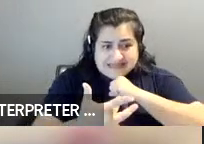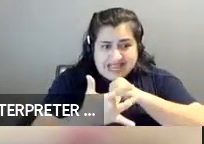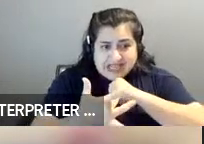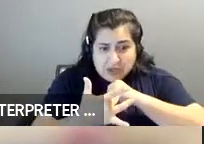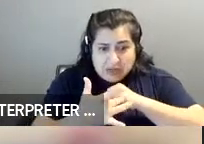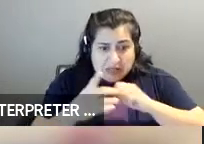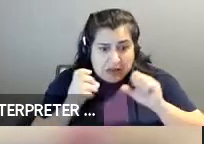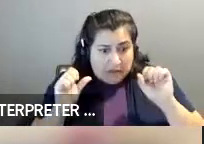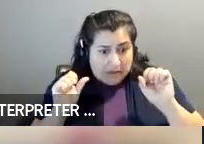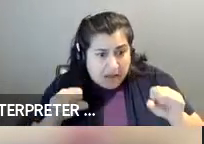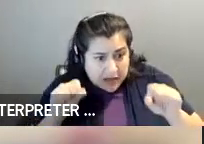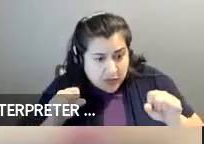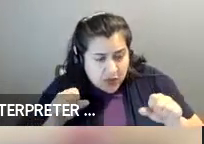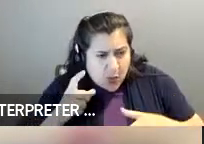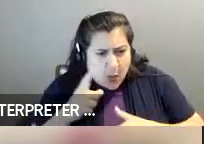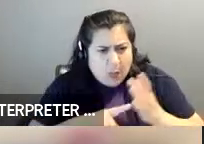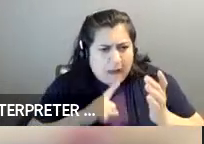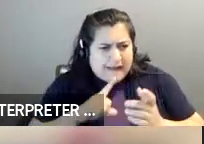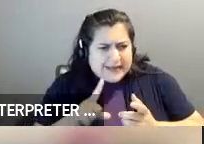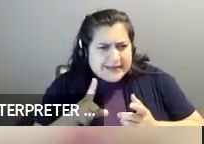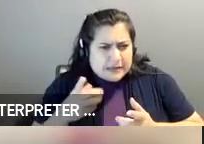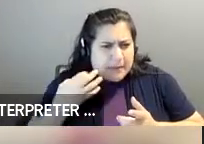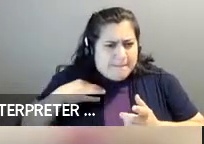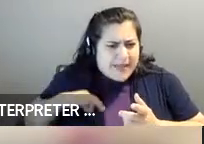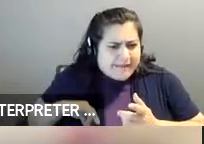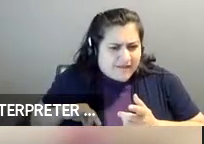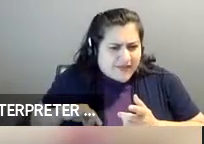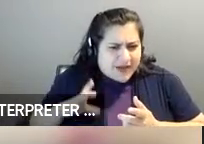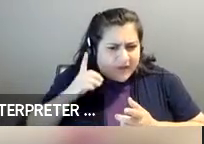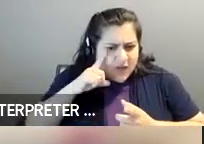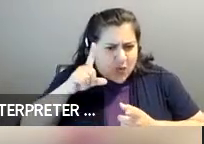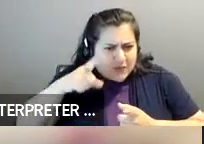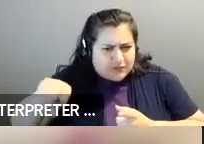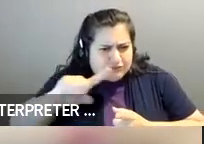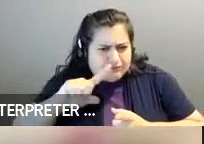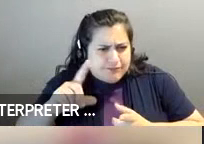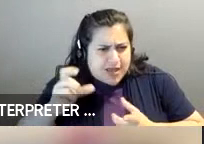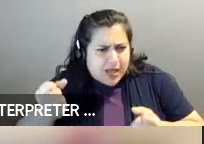what the piece that I'm trying to contribute here is what is the proportion of the net